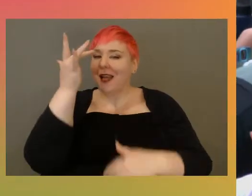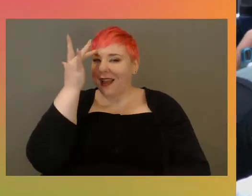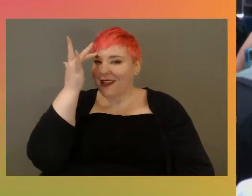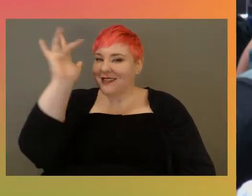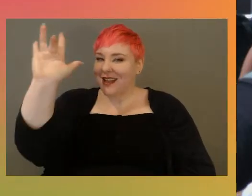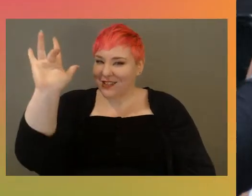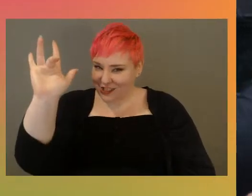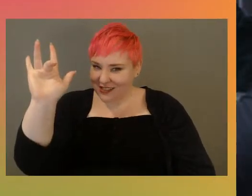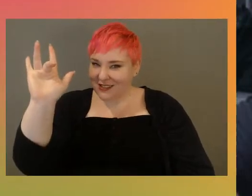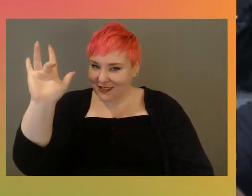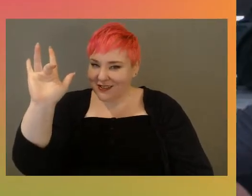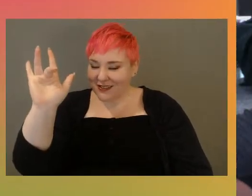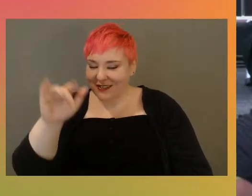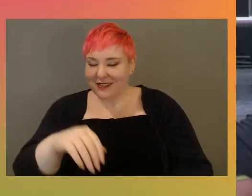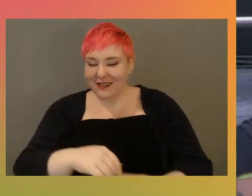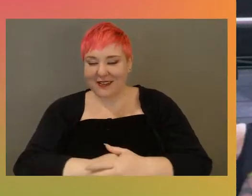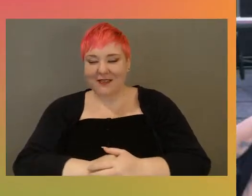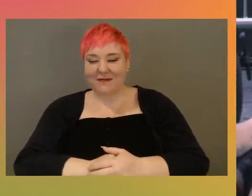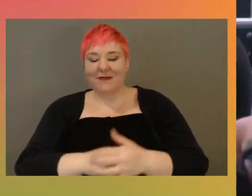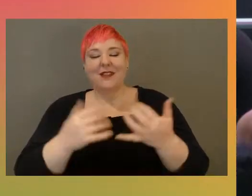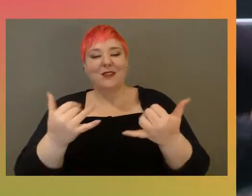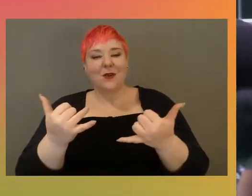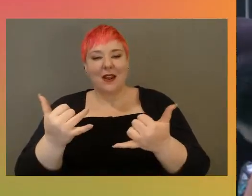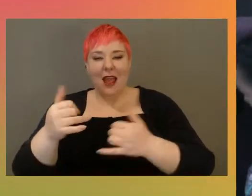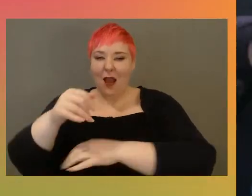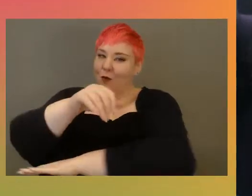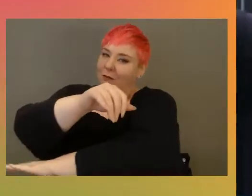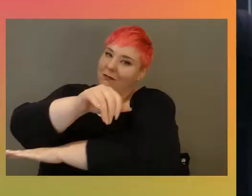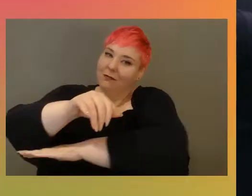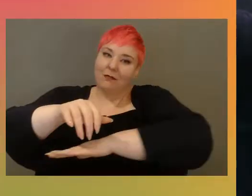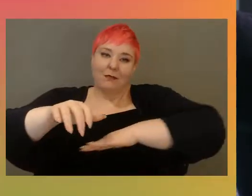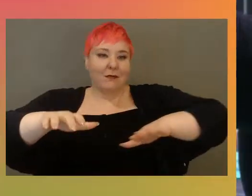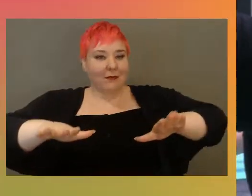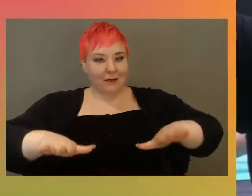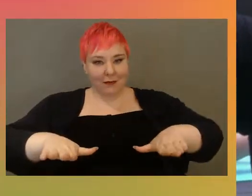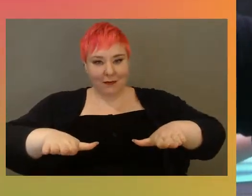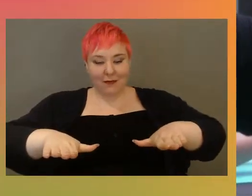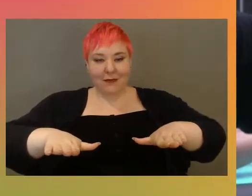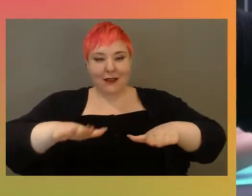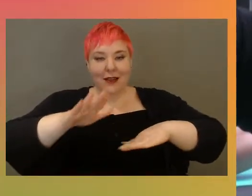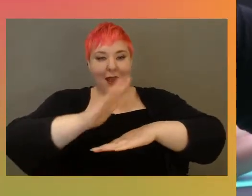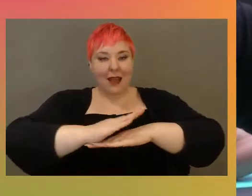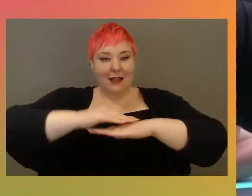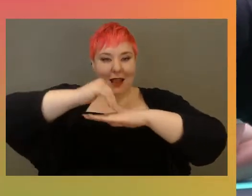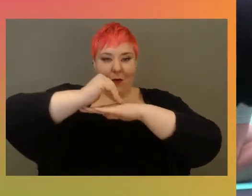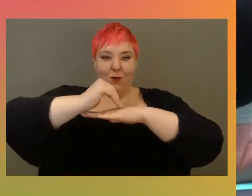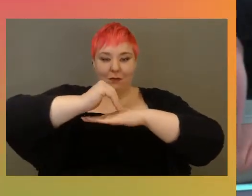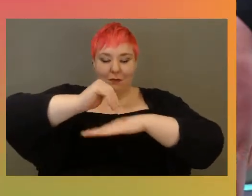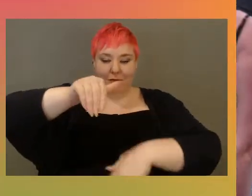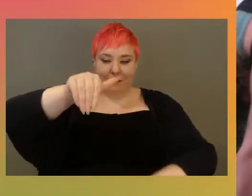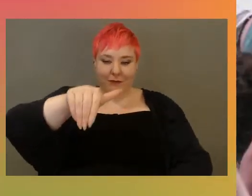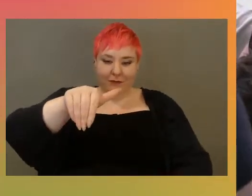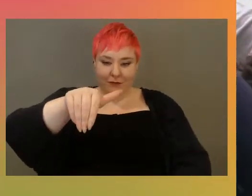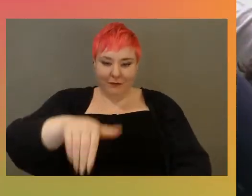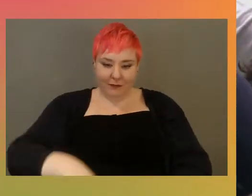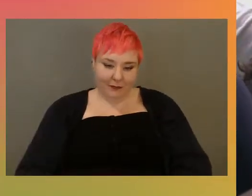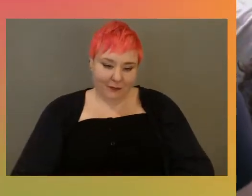WE SAY, AS A TEAM, WE PLAY HARD,